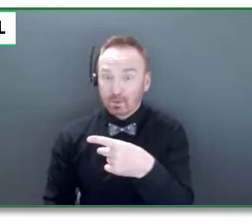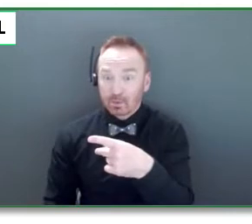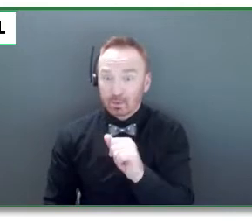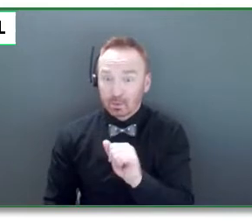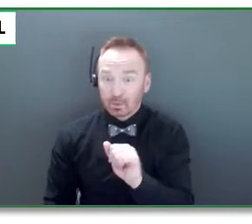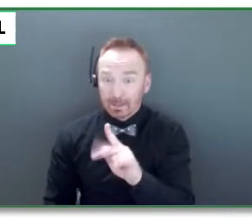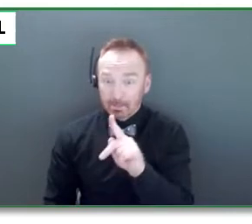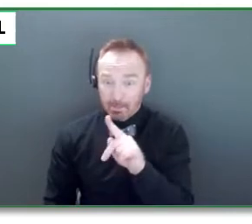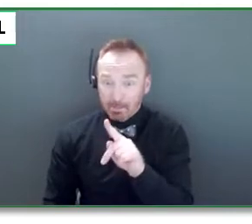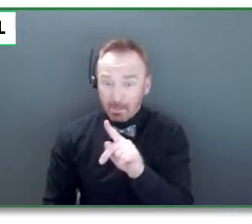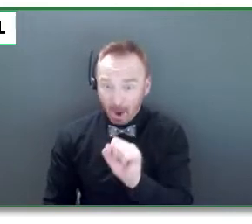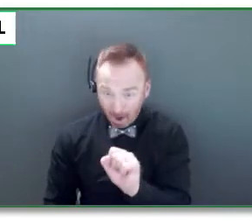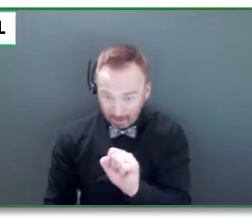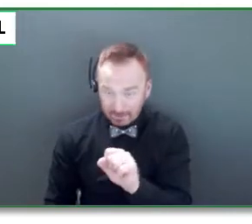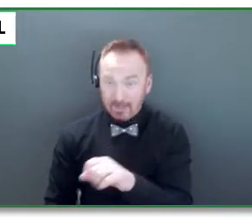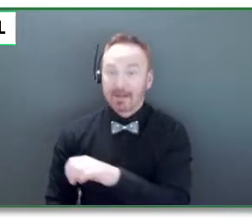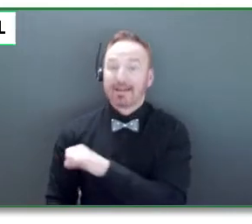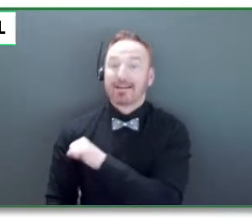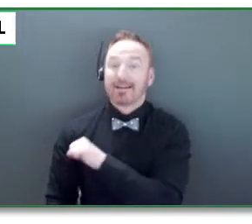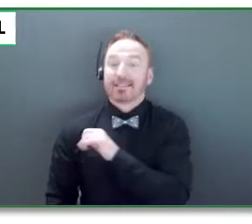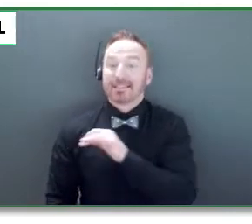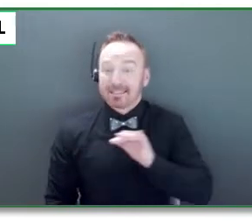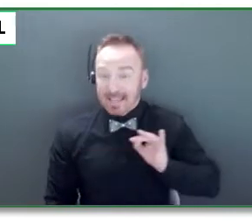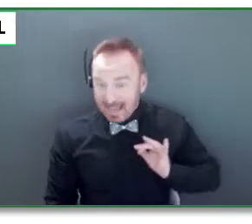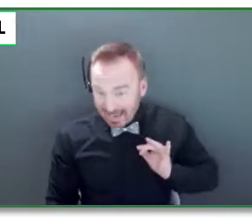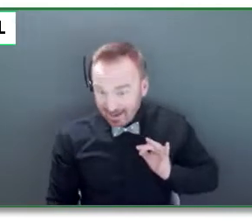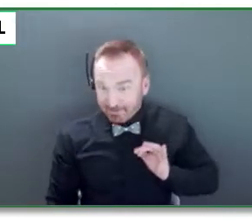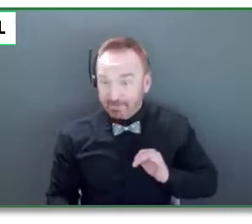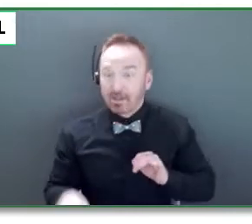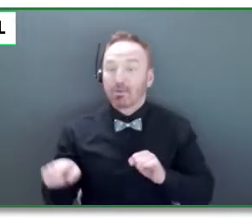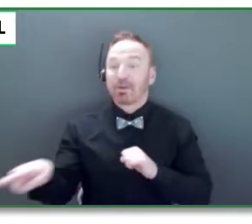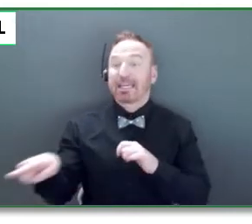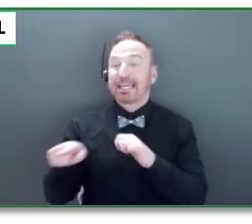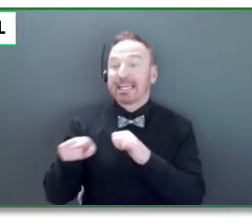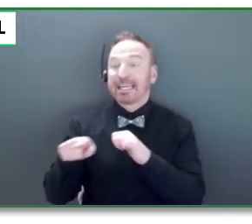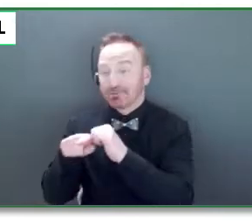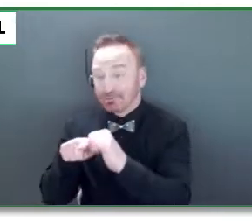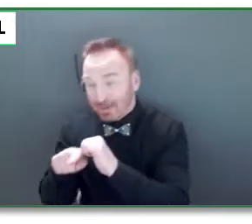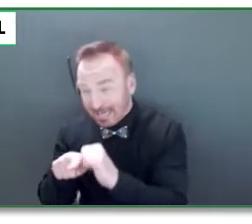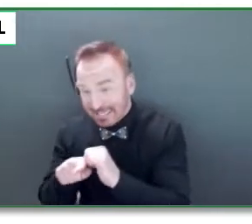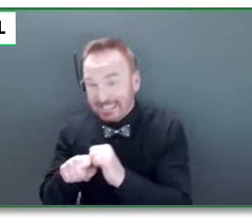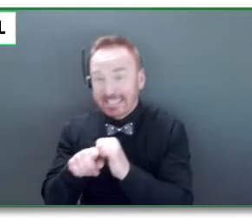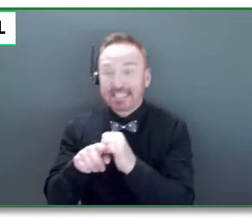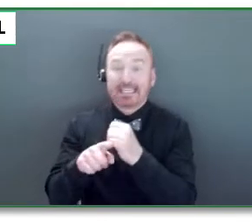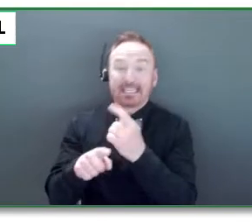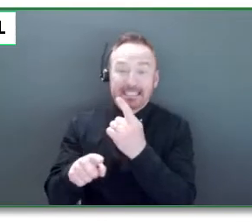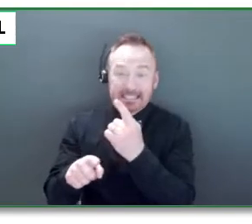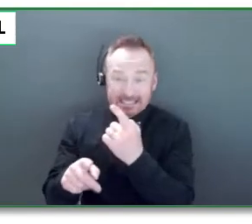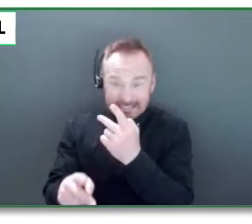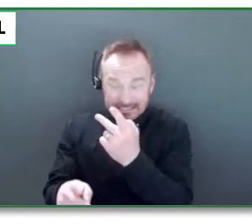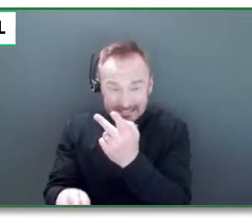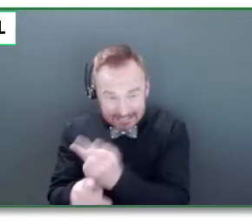we think is utmost uh of importance for the visitor especially